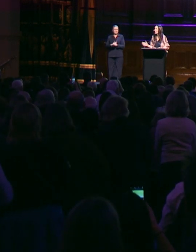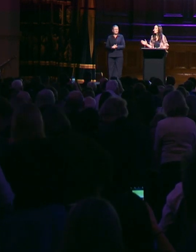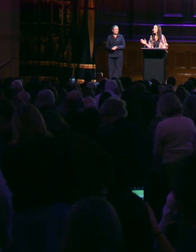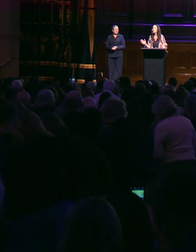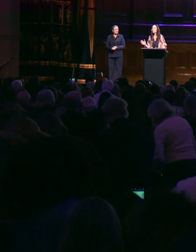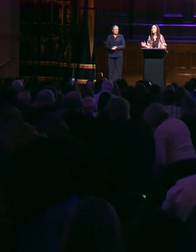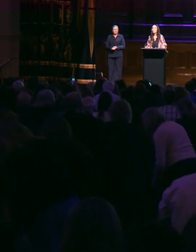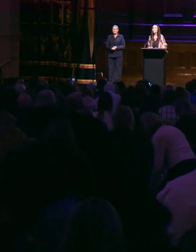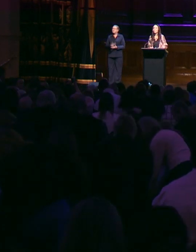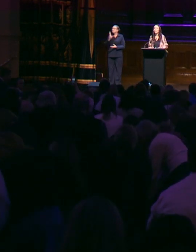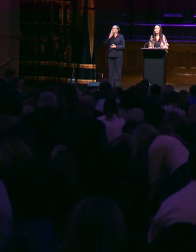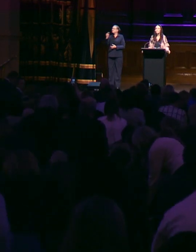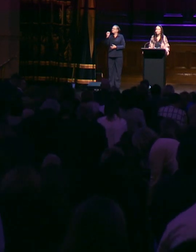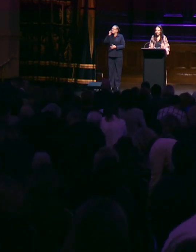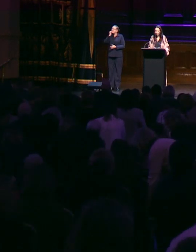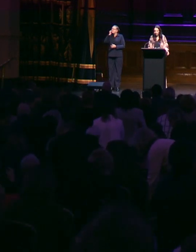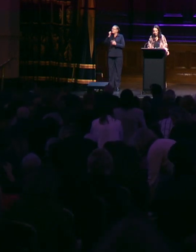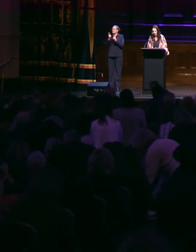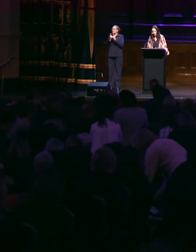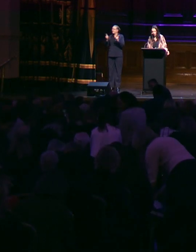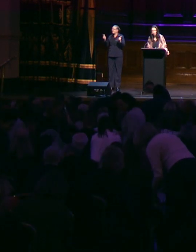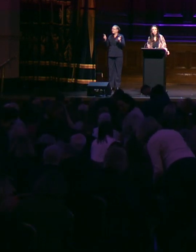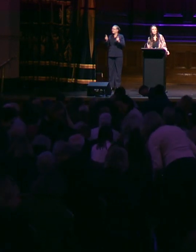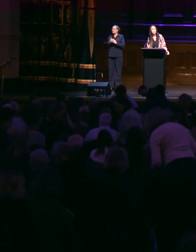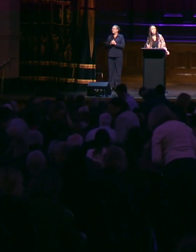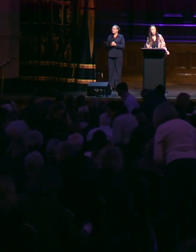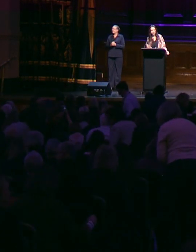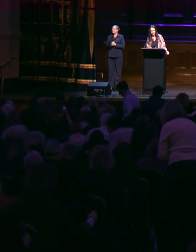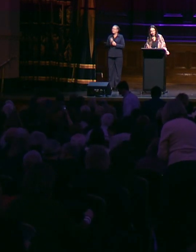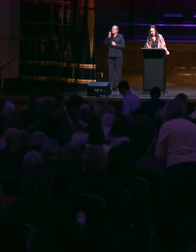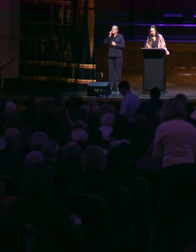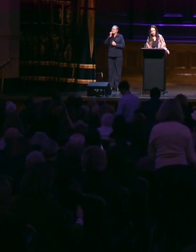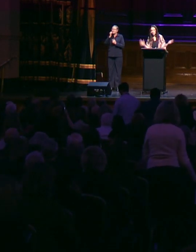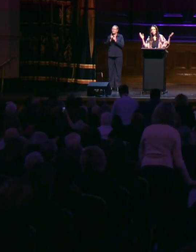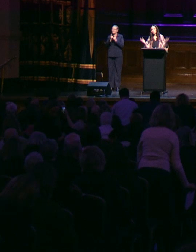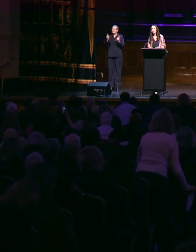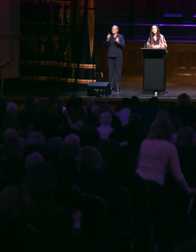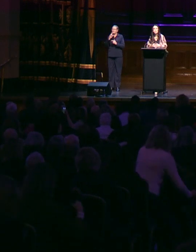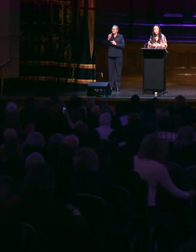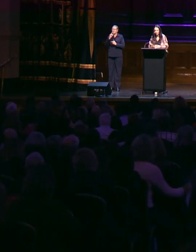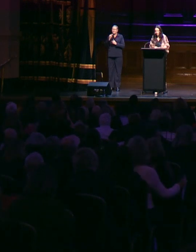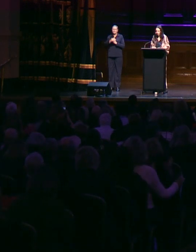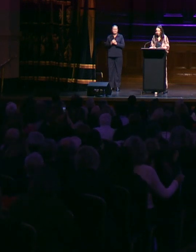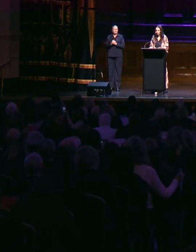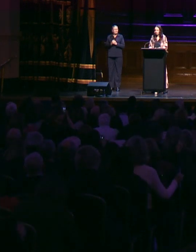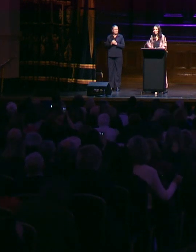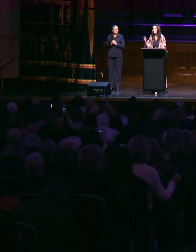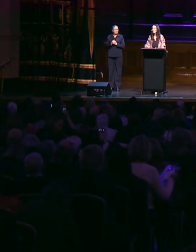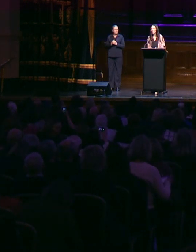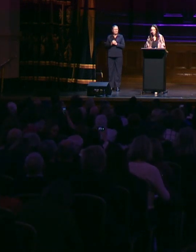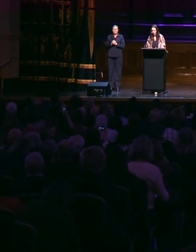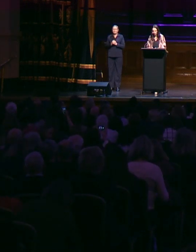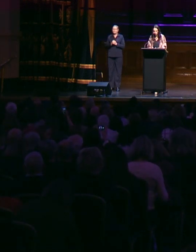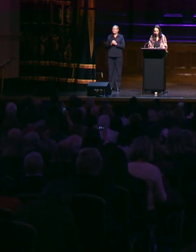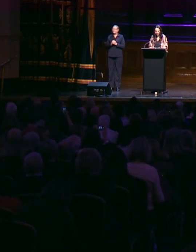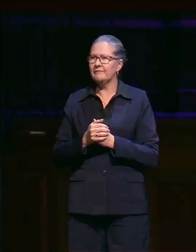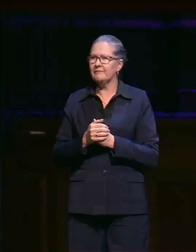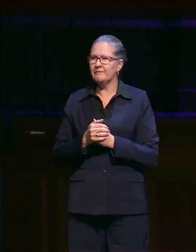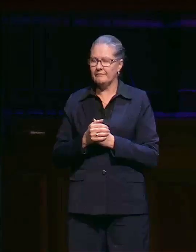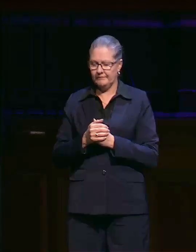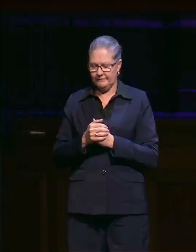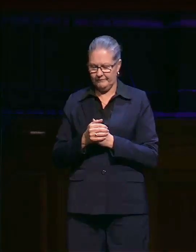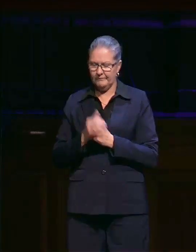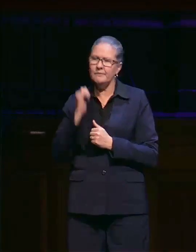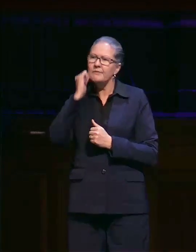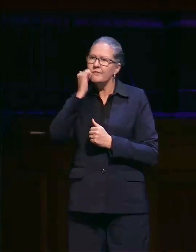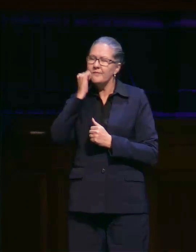E ngā mana, e ngā reo, rau-rangatira mā Prestigious people, speakers of note, chiefs one and all